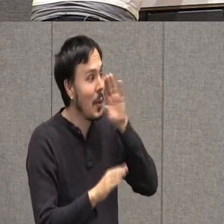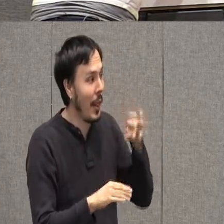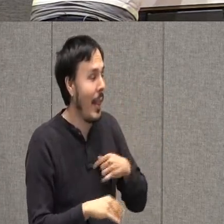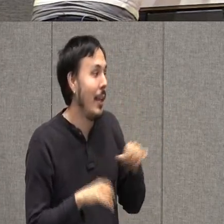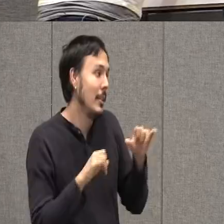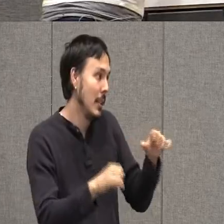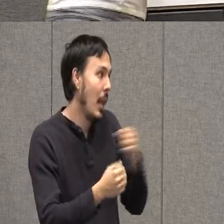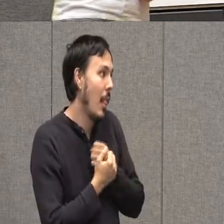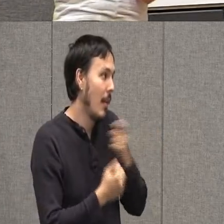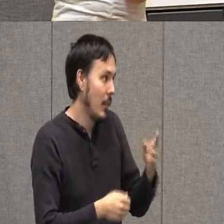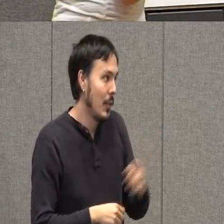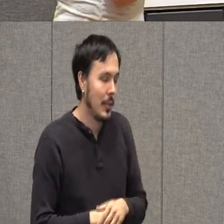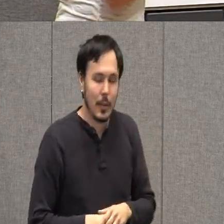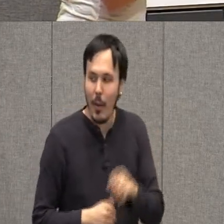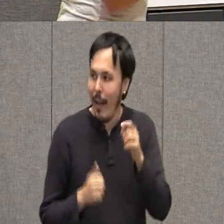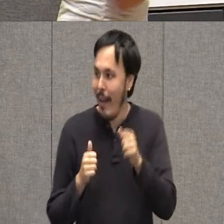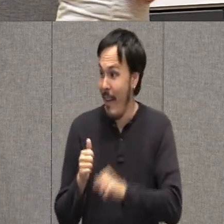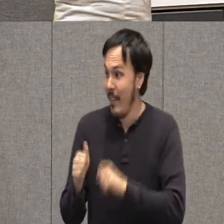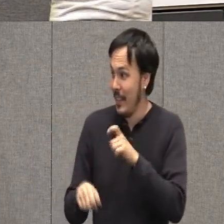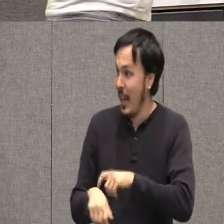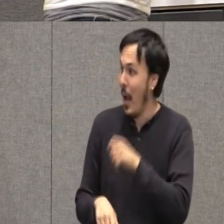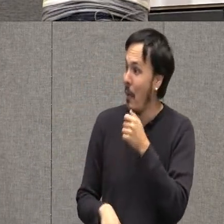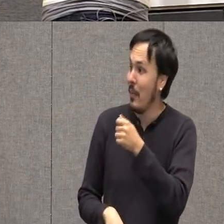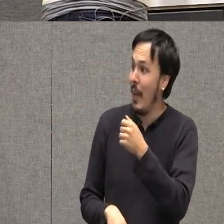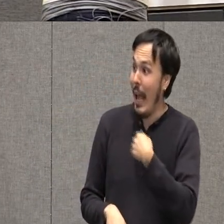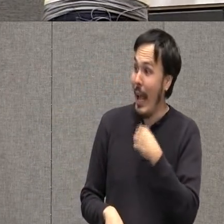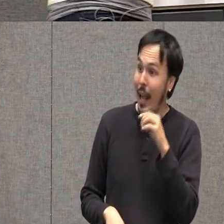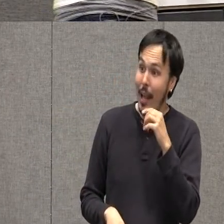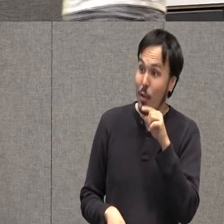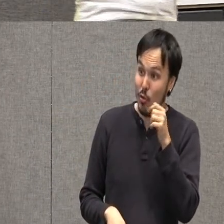Well, every time you turn around, I wiggle a little bit. [Potter] And we're all trying new things.